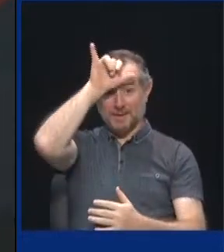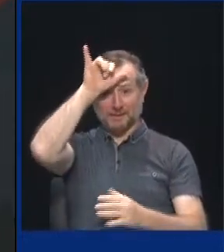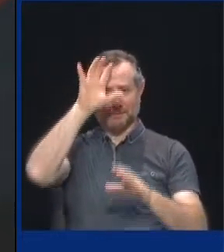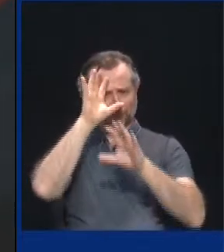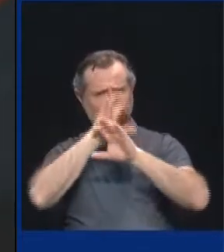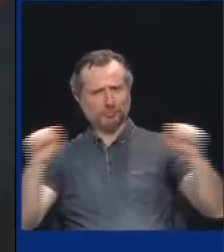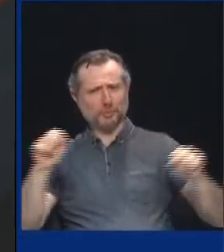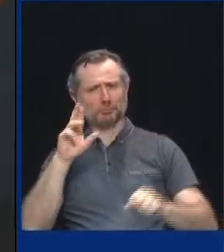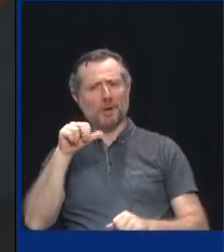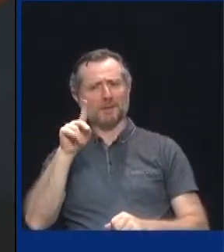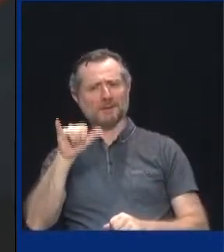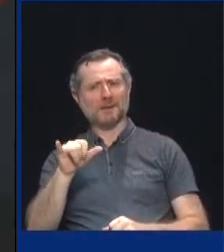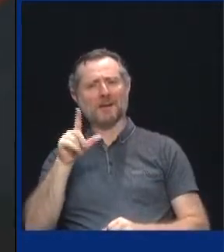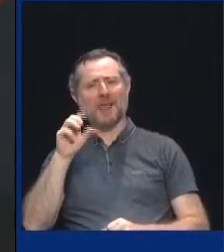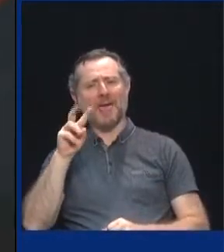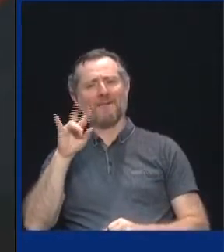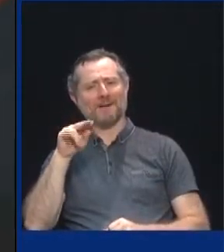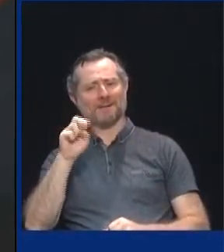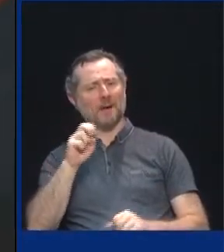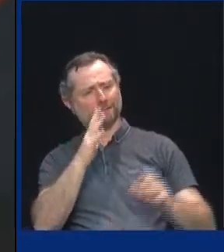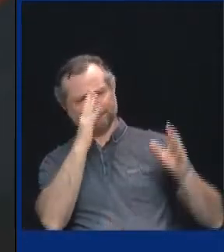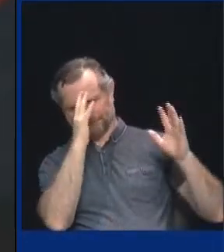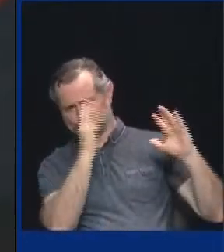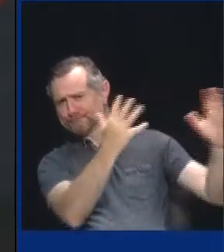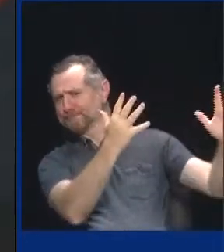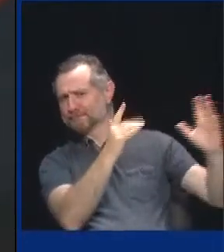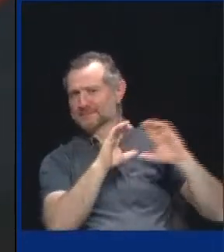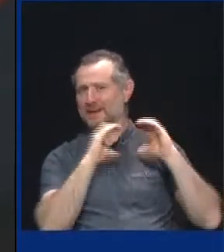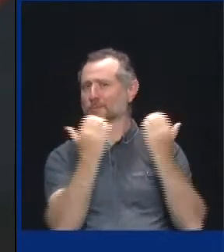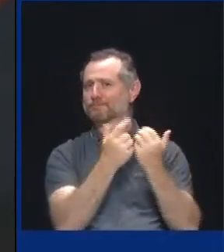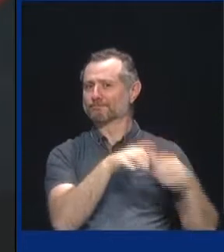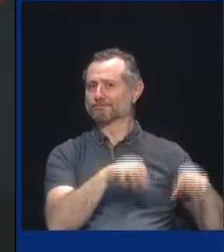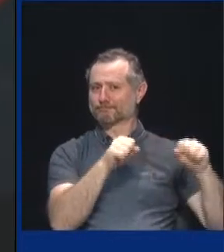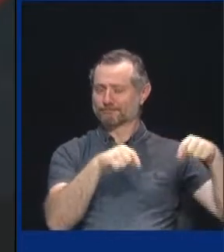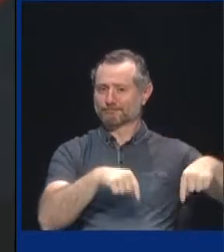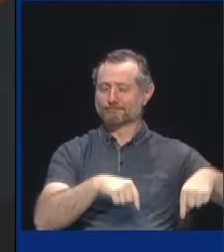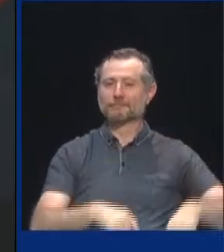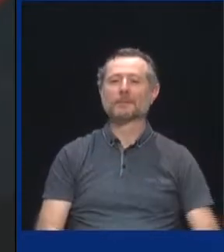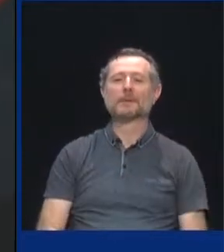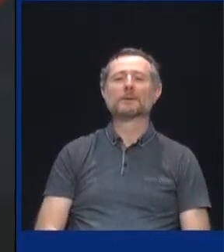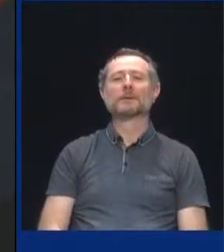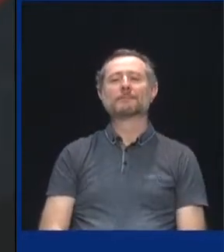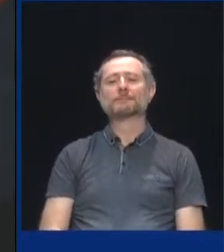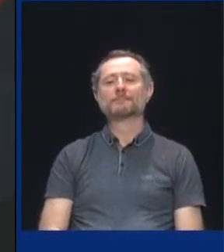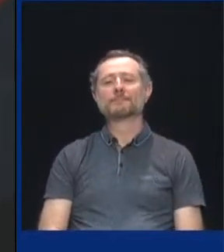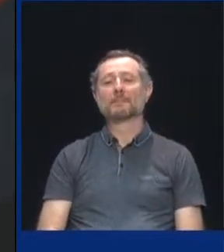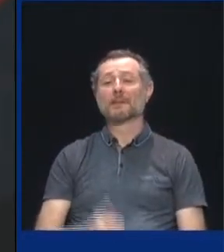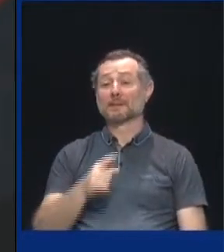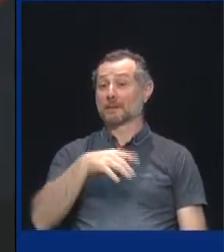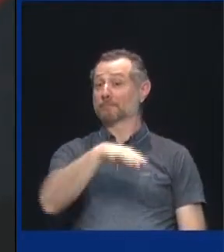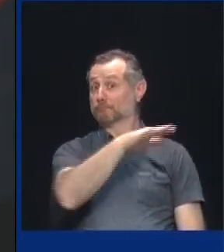AND WE KNOW WHAT WE HAVE TO DO. LET'S THANK THE YANKEES AND